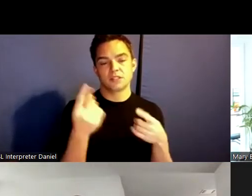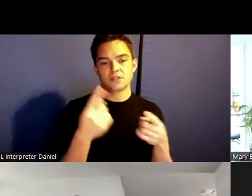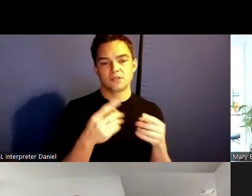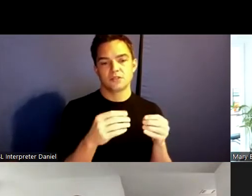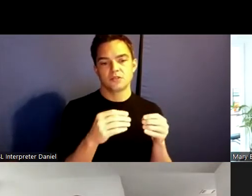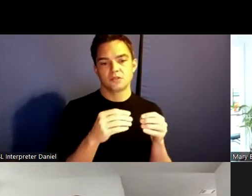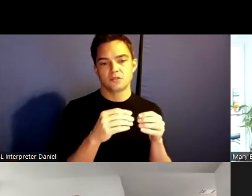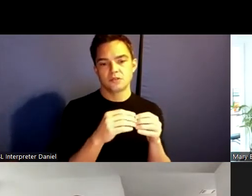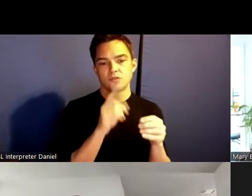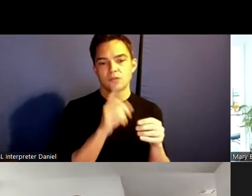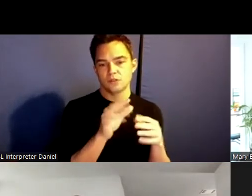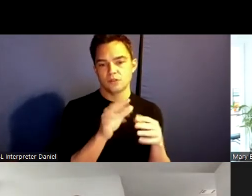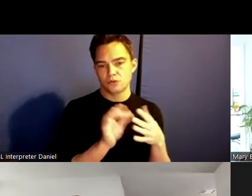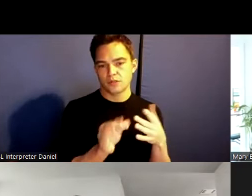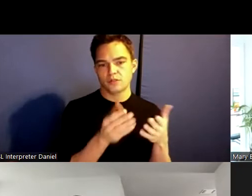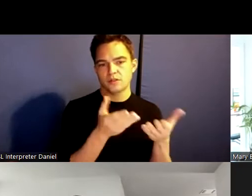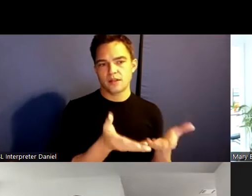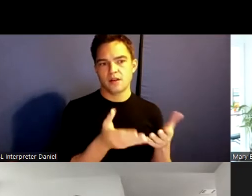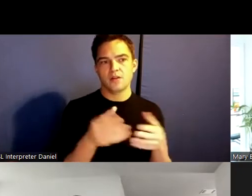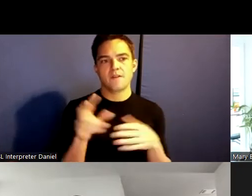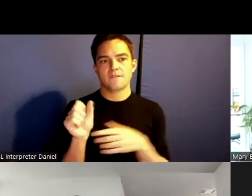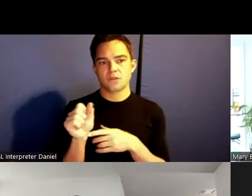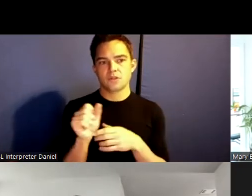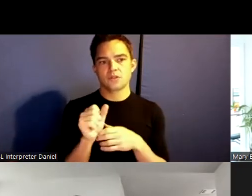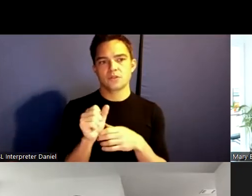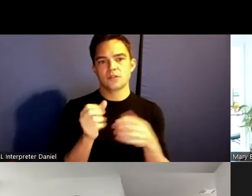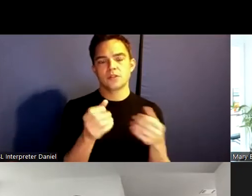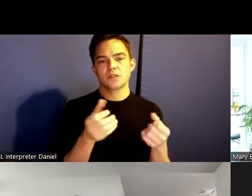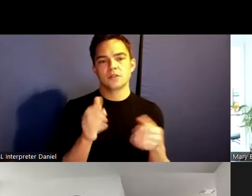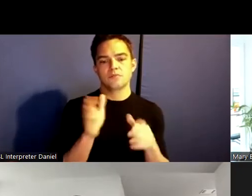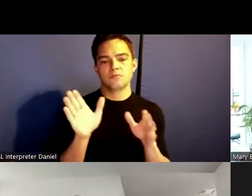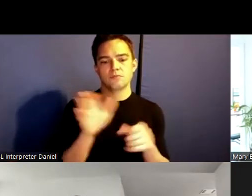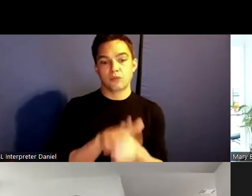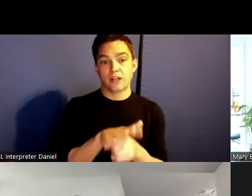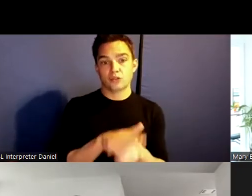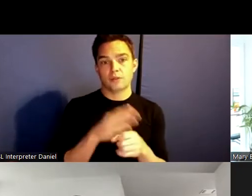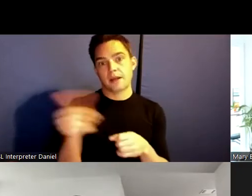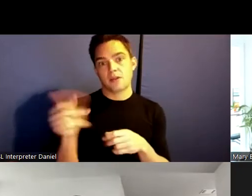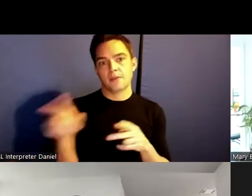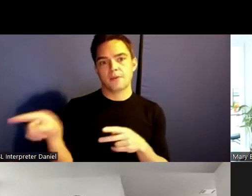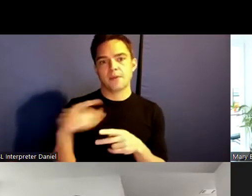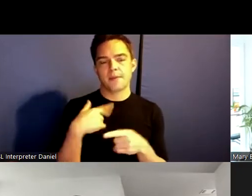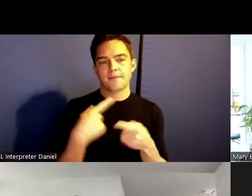choices versus being scared or pressured by others who may have a conflict of interest or deny